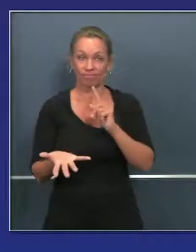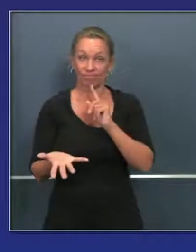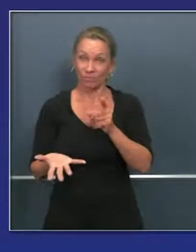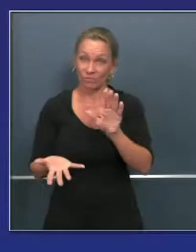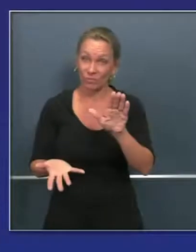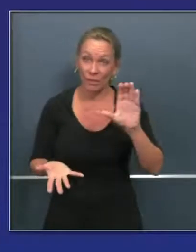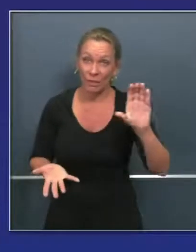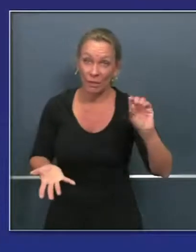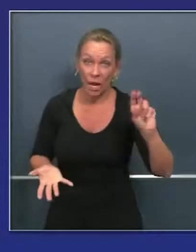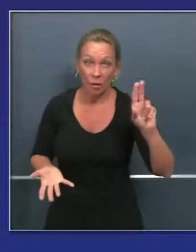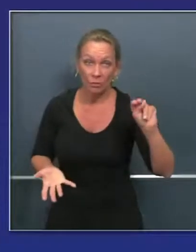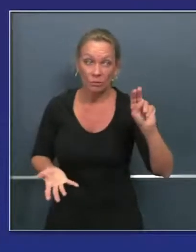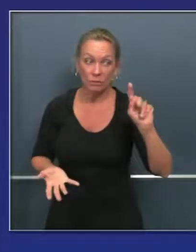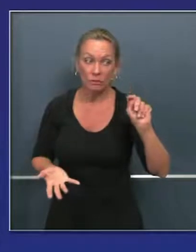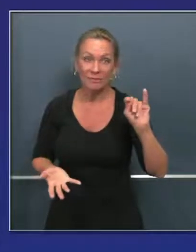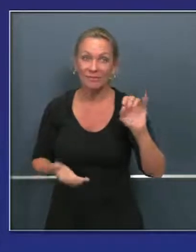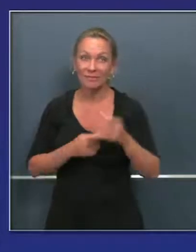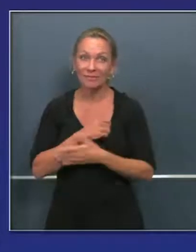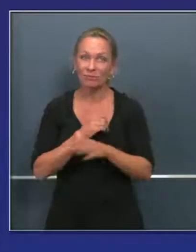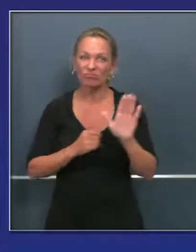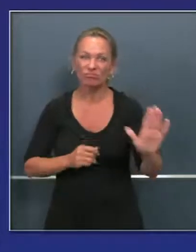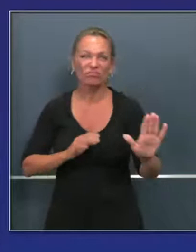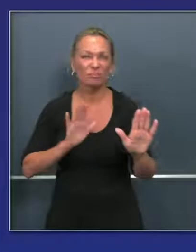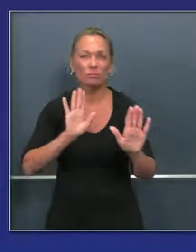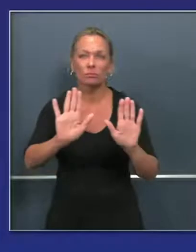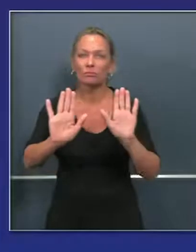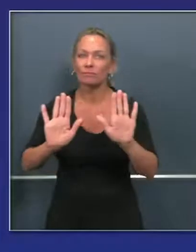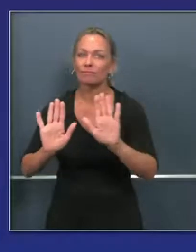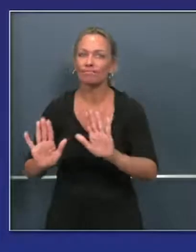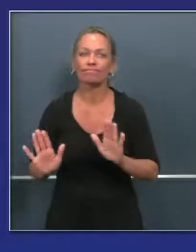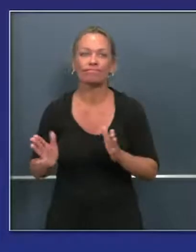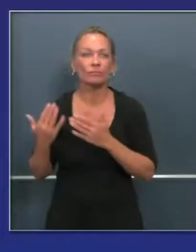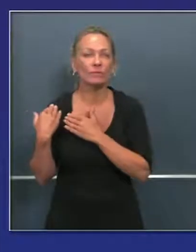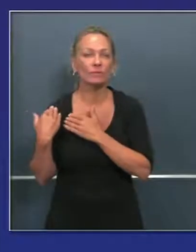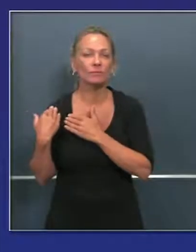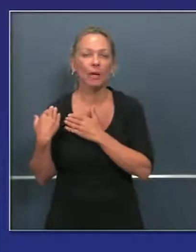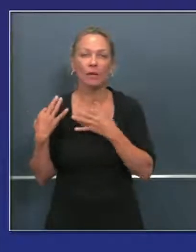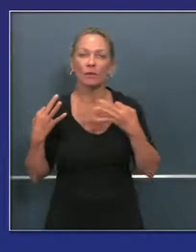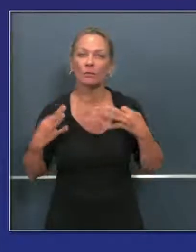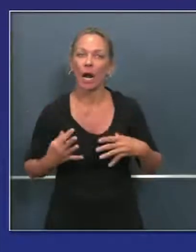just at the regional level but statewide in order to make and support good decisions at the local